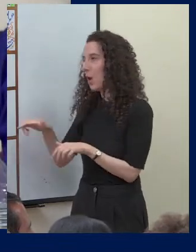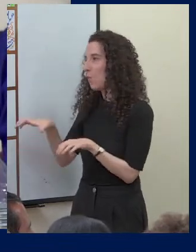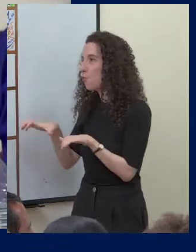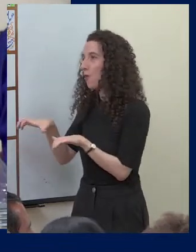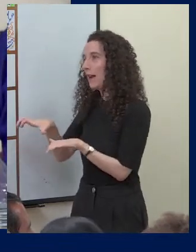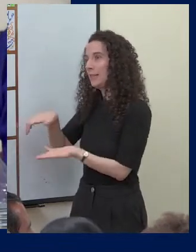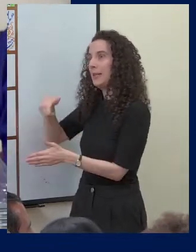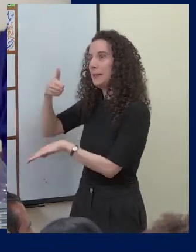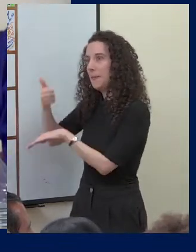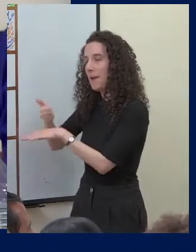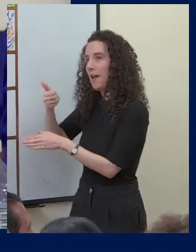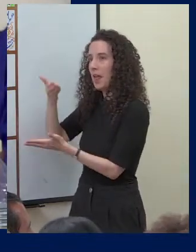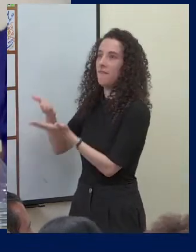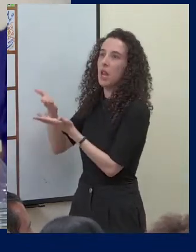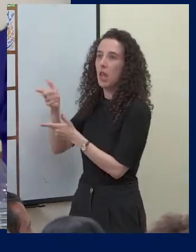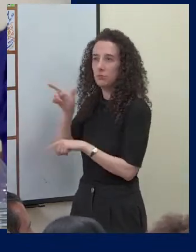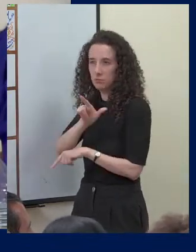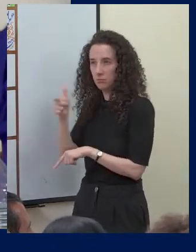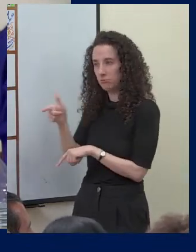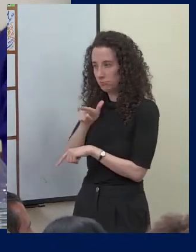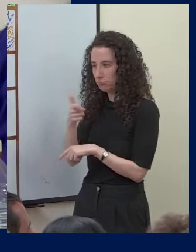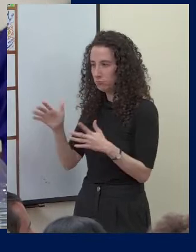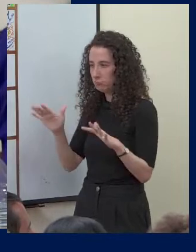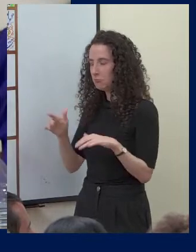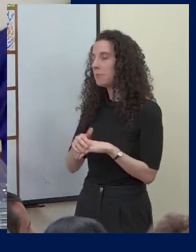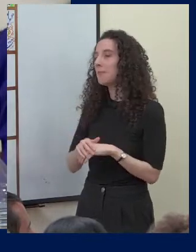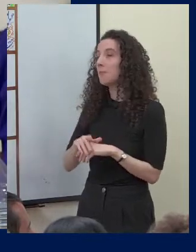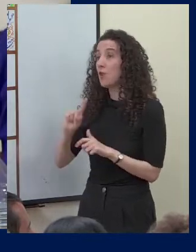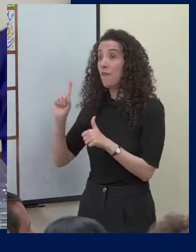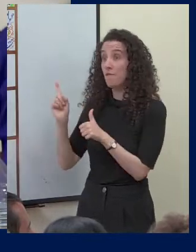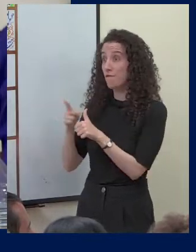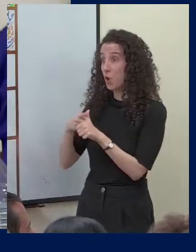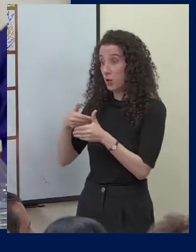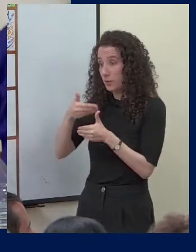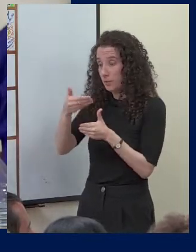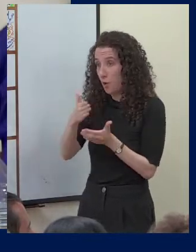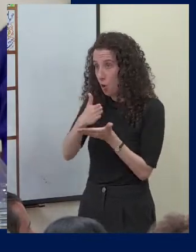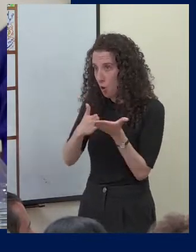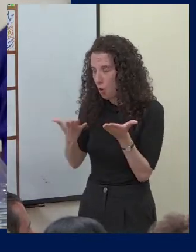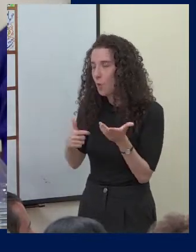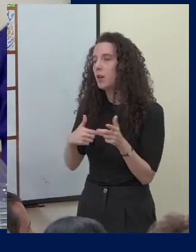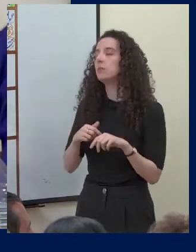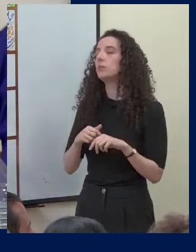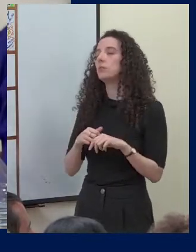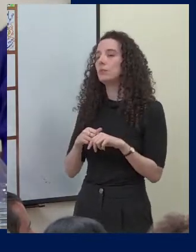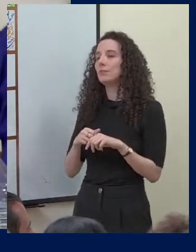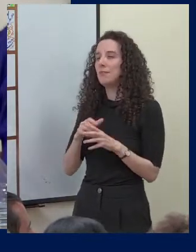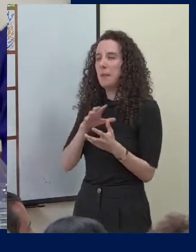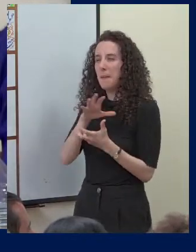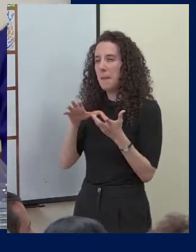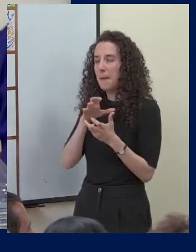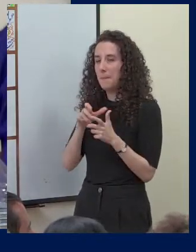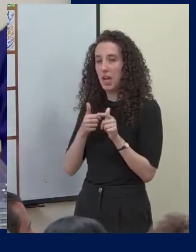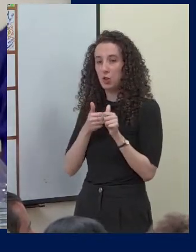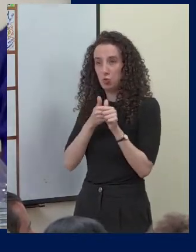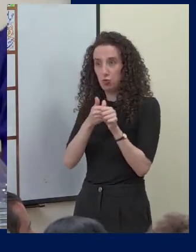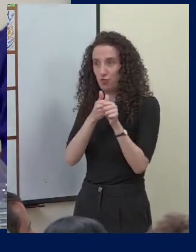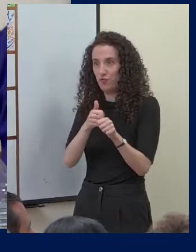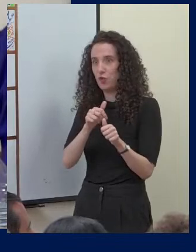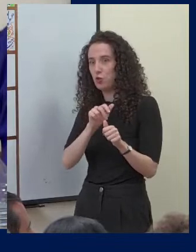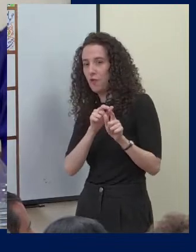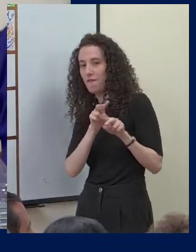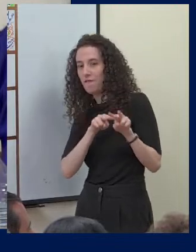The first phase a mix of tracking, following the youth, the young woman from a period of